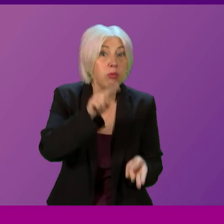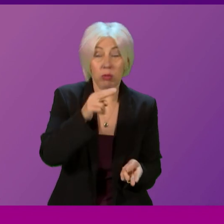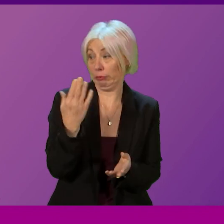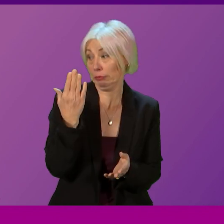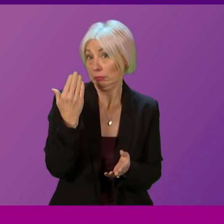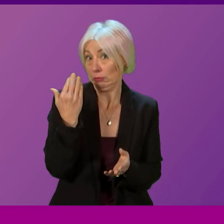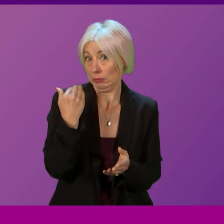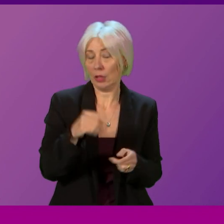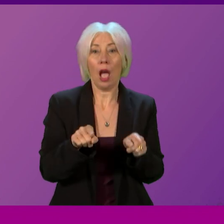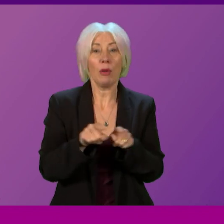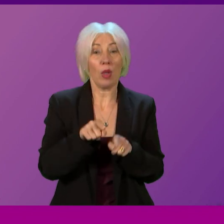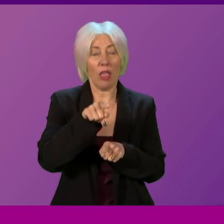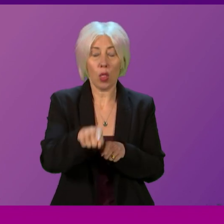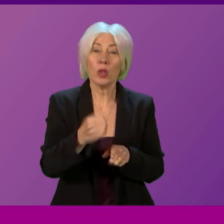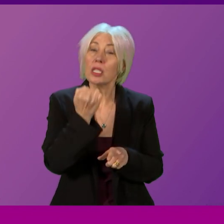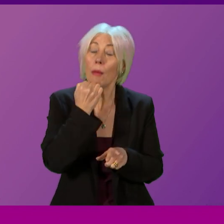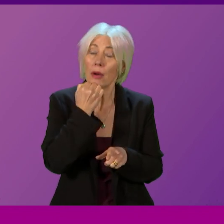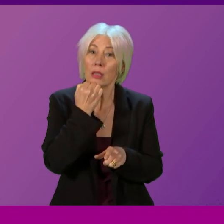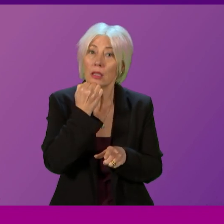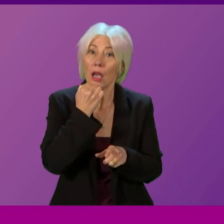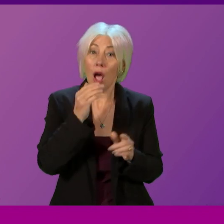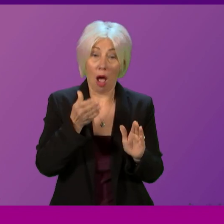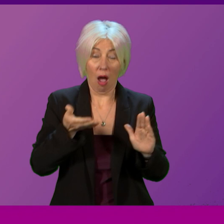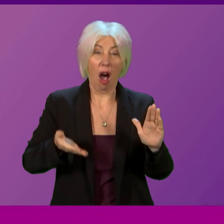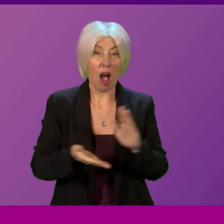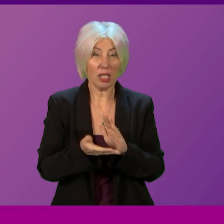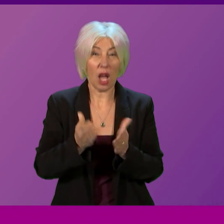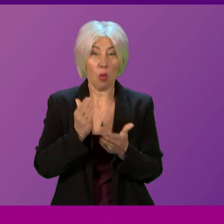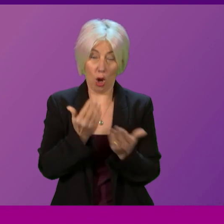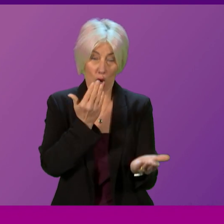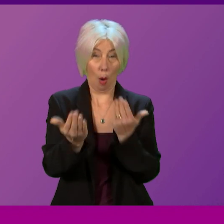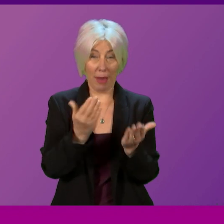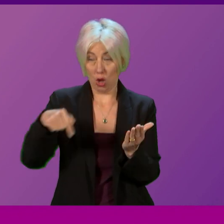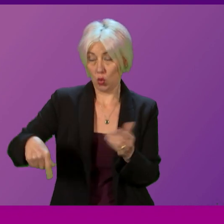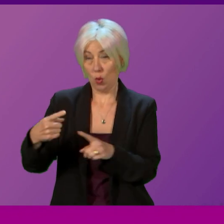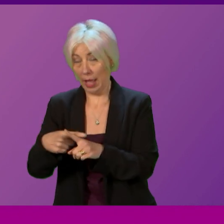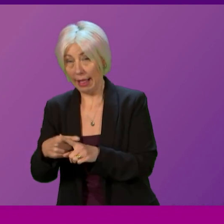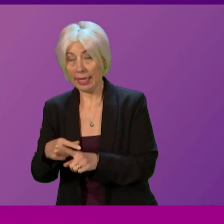However, those figures remain significantly below the comparable figures in England and Wales.